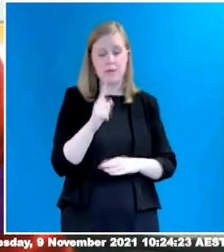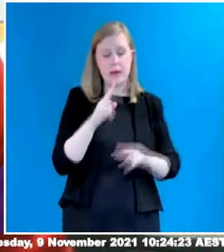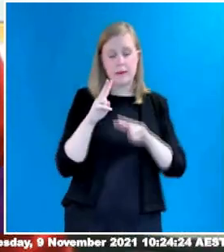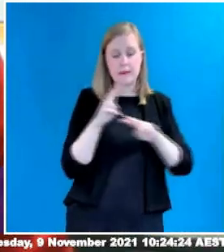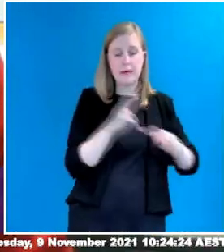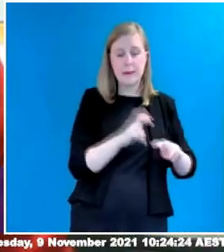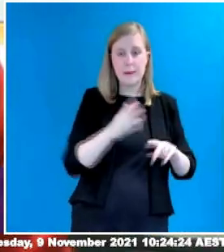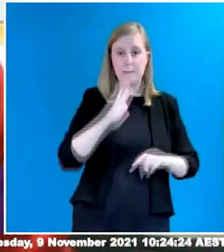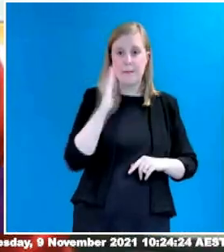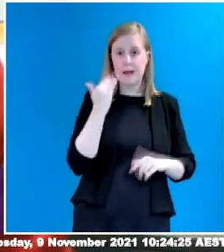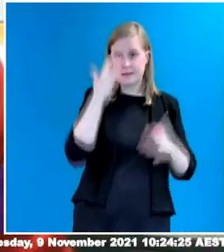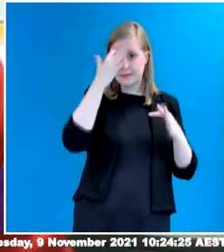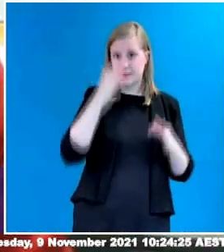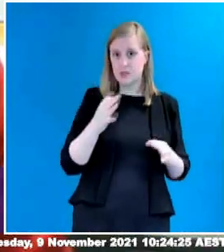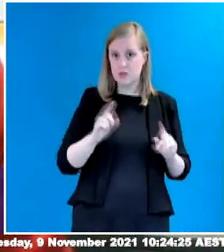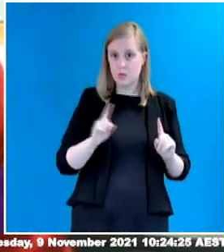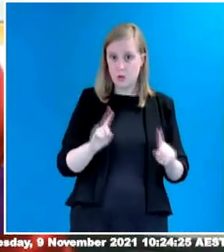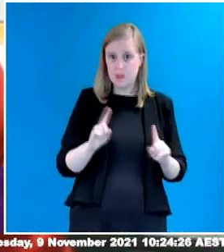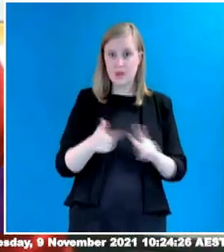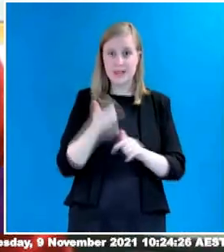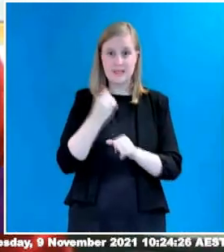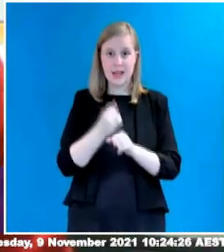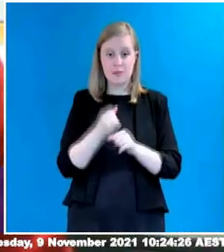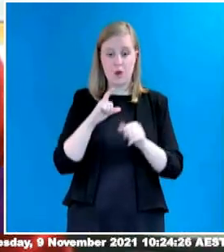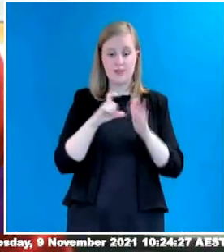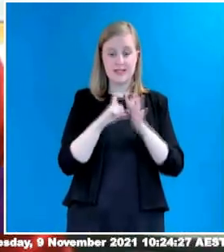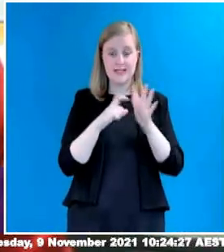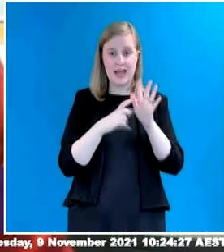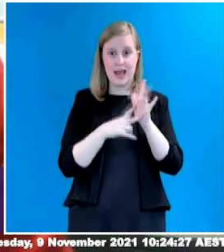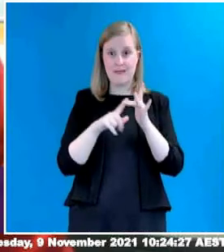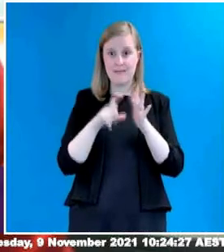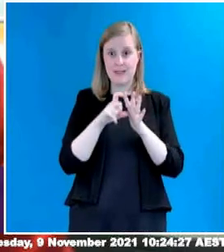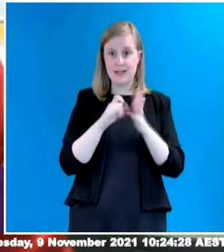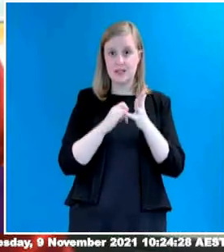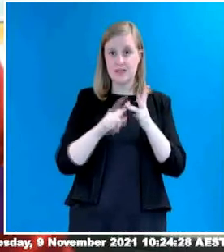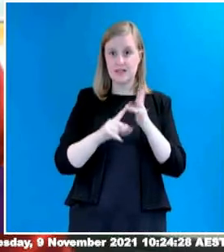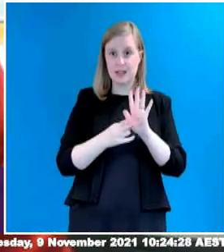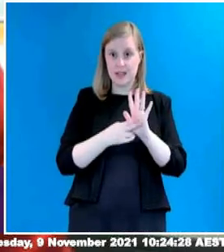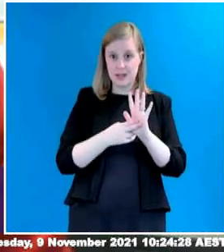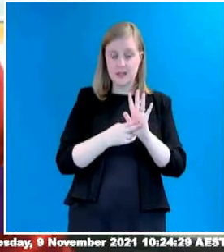The example I gave of the case of Davidson, where detainees were only